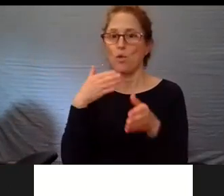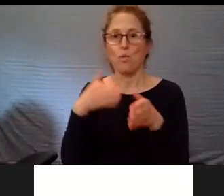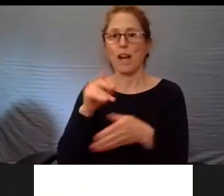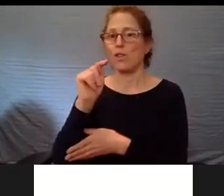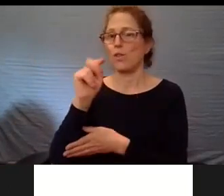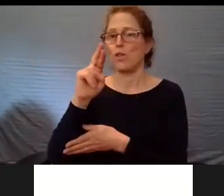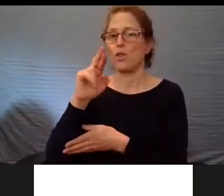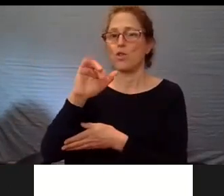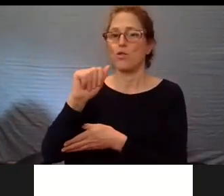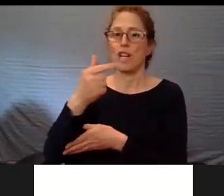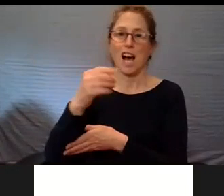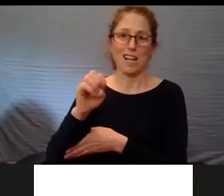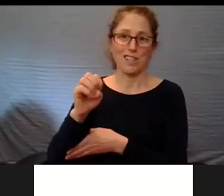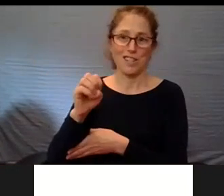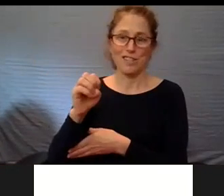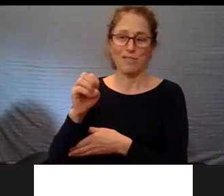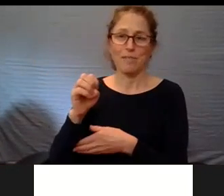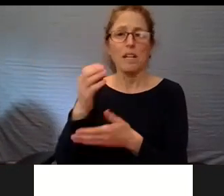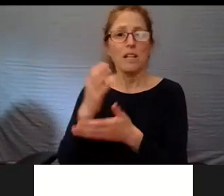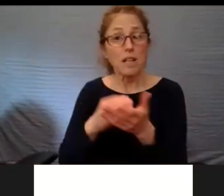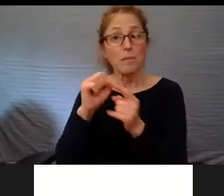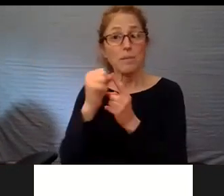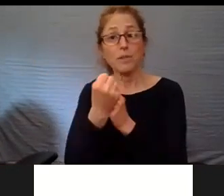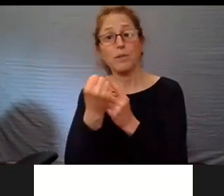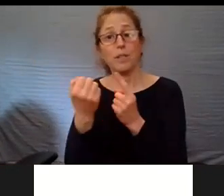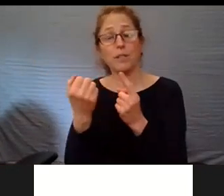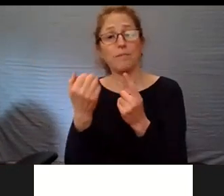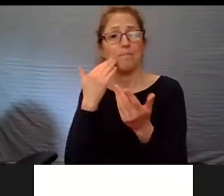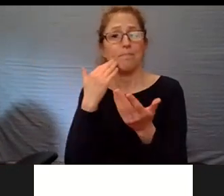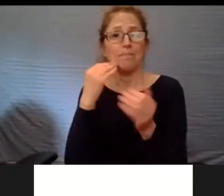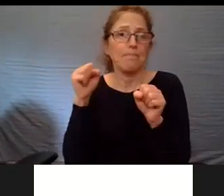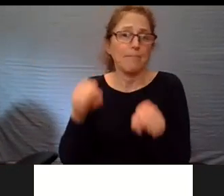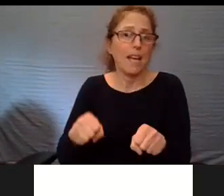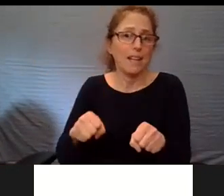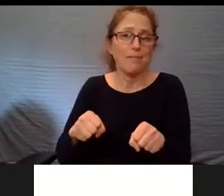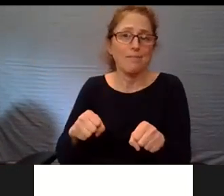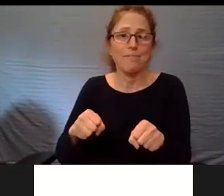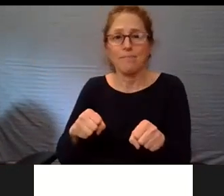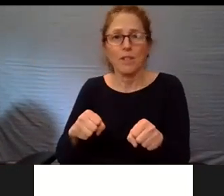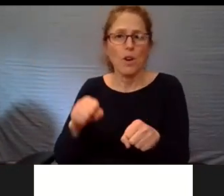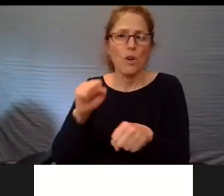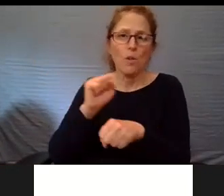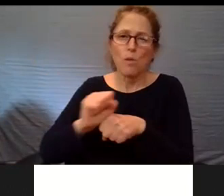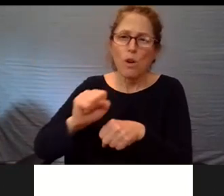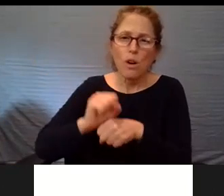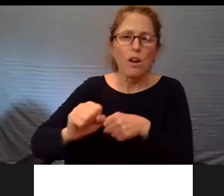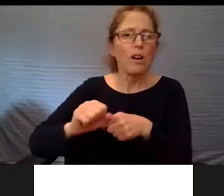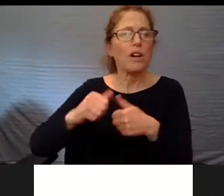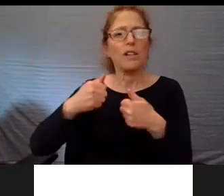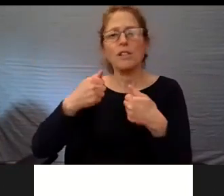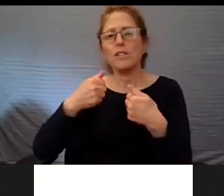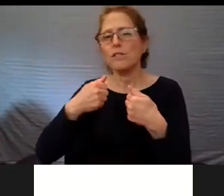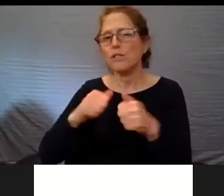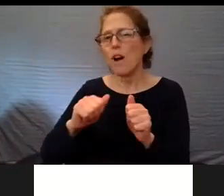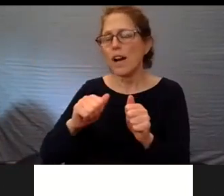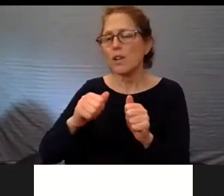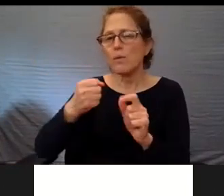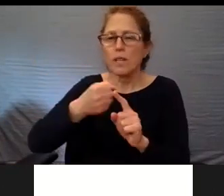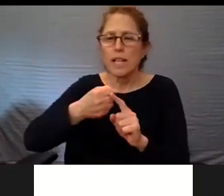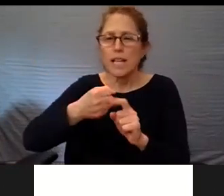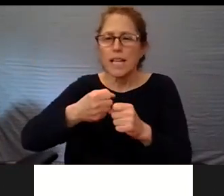You know, in some situations, you know, you can work to try to expand the capacity